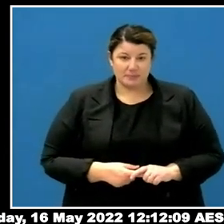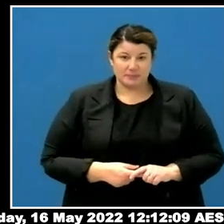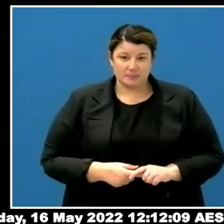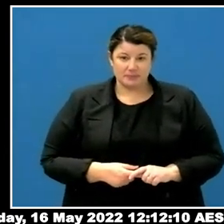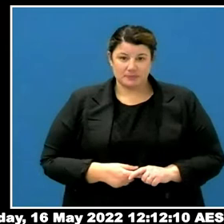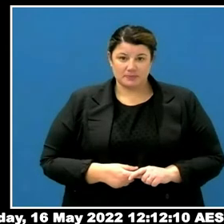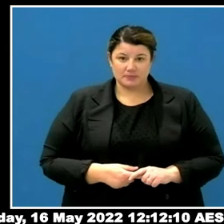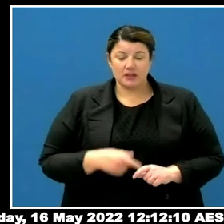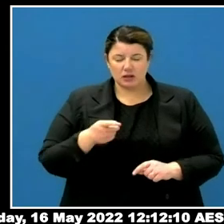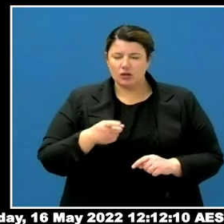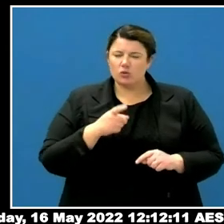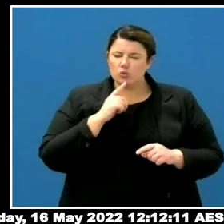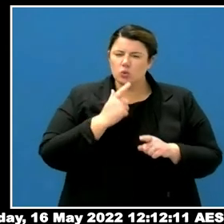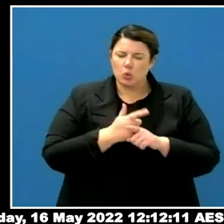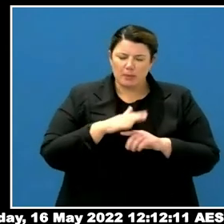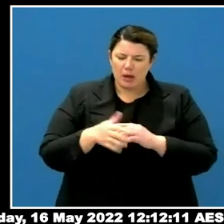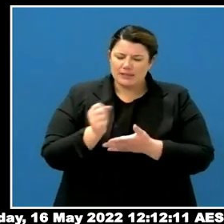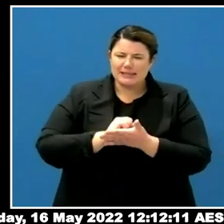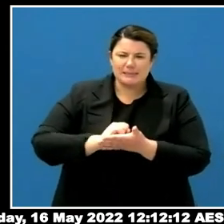had to look after him. SALLY: Yes. MR FOGARTY: Because you were all working.